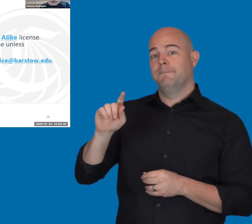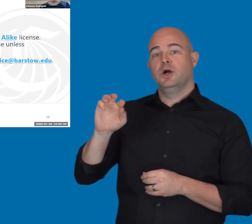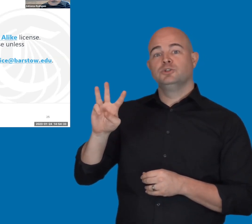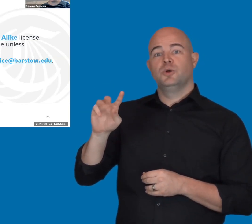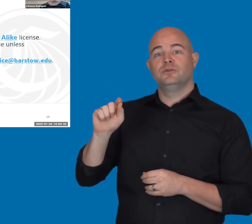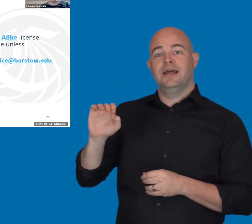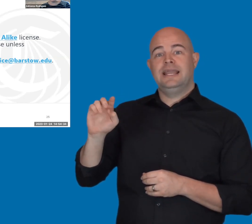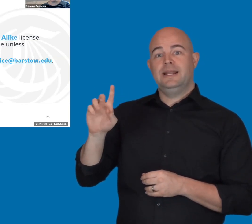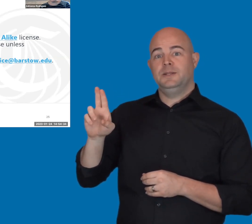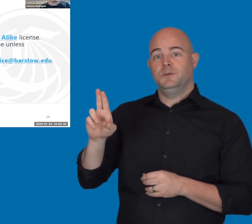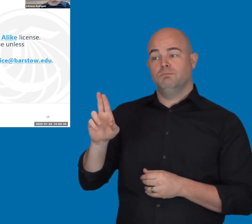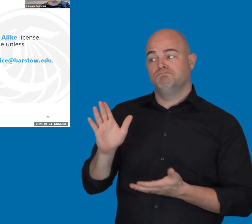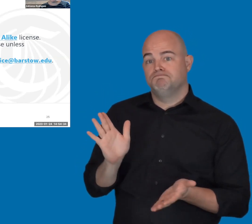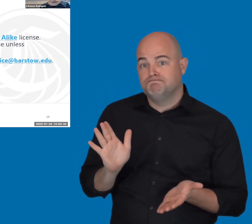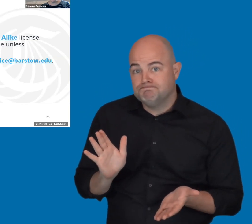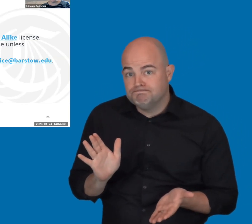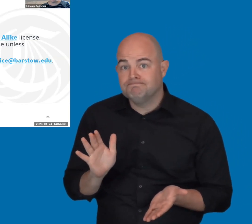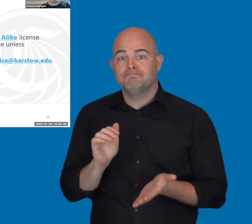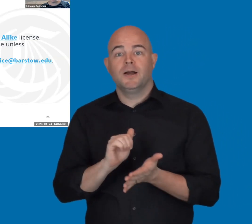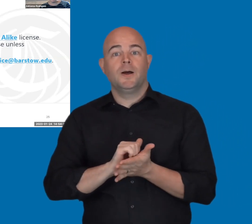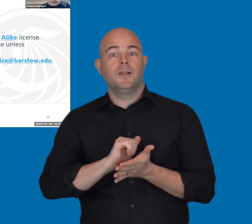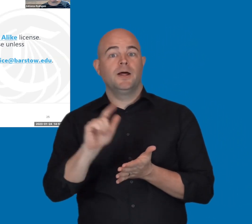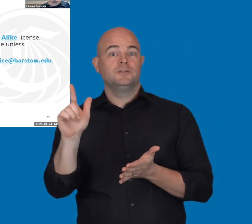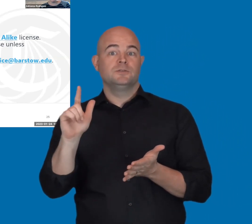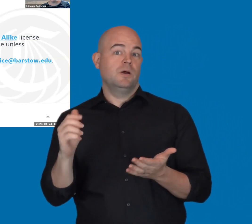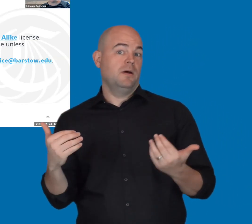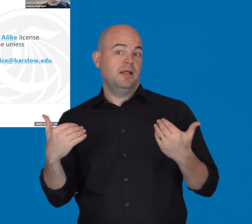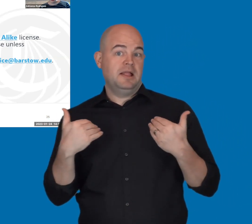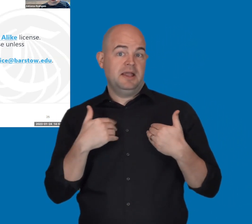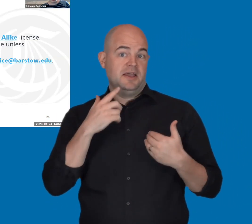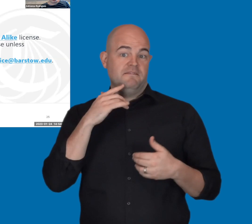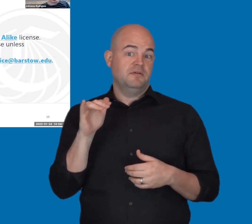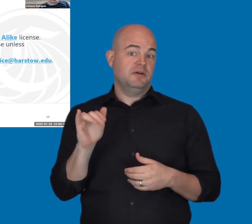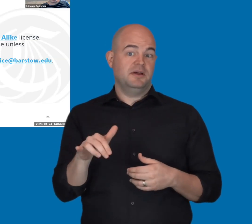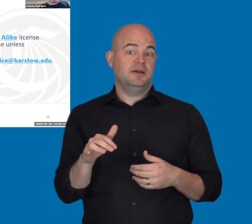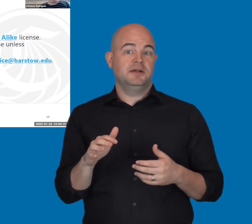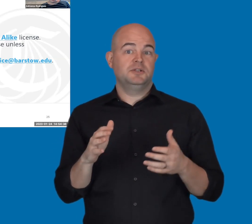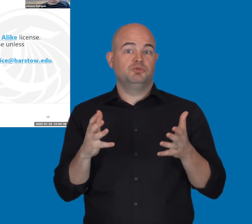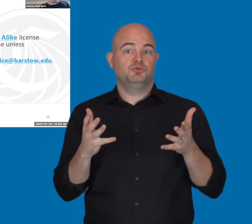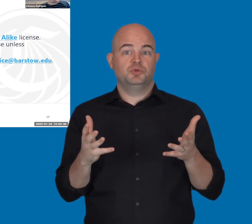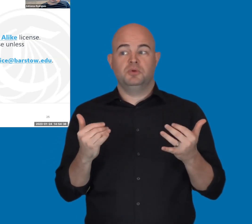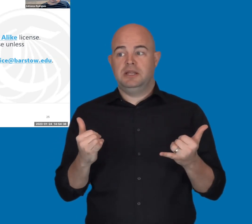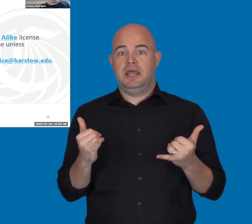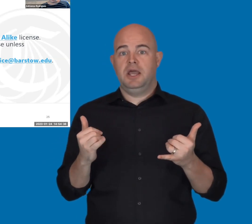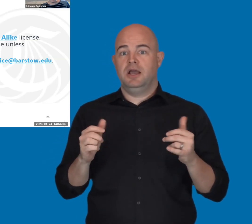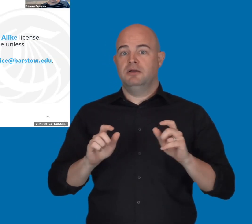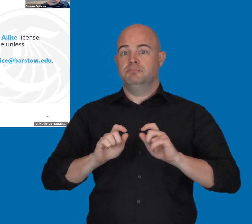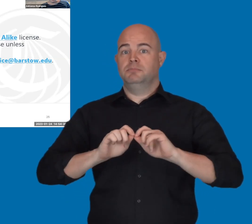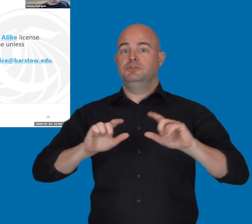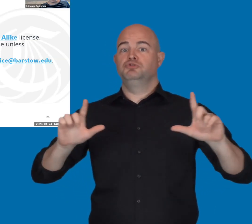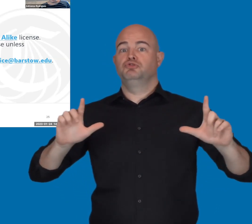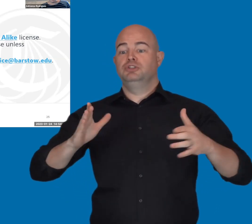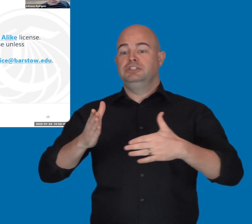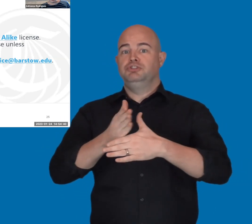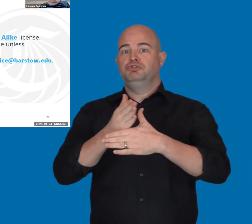And that is all I have for that. So, let me stop sharing my screen.